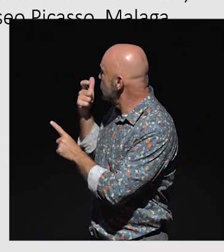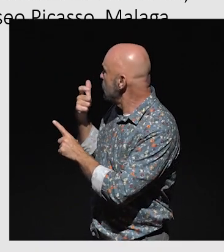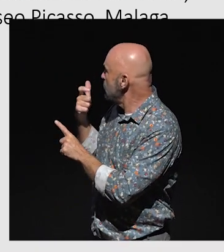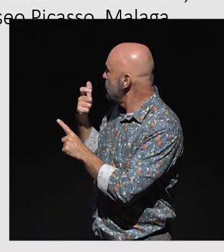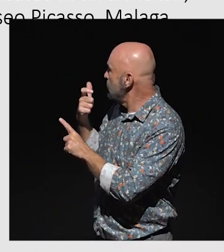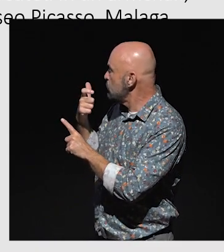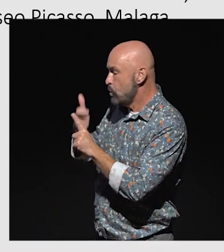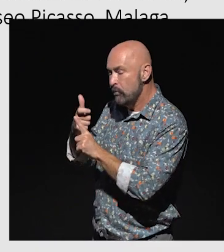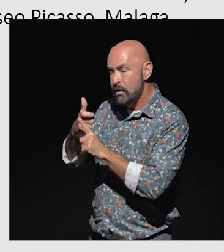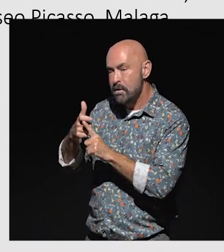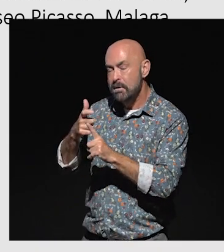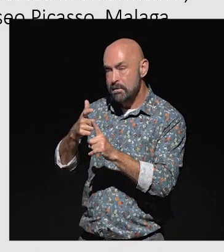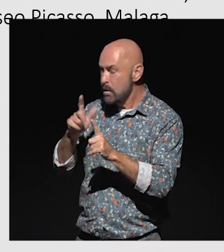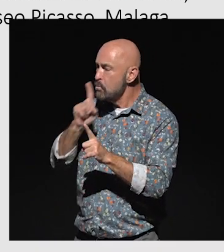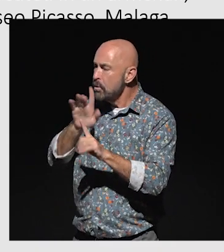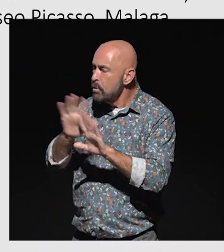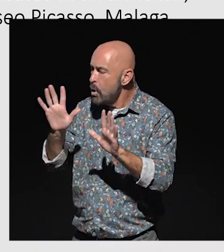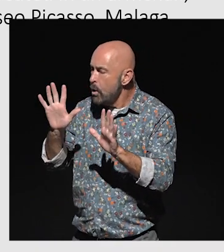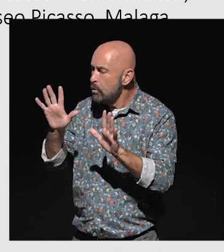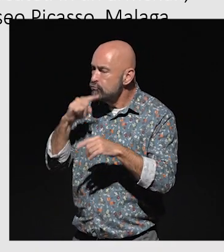actually, we make this distinction now, Ukrainian,